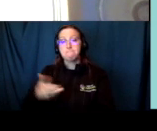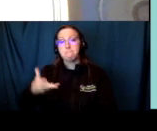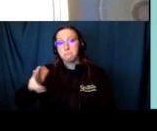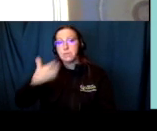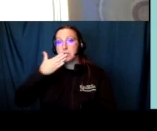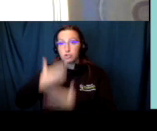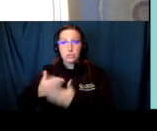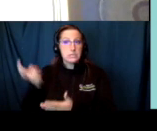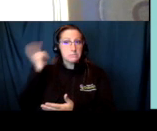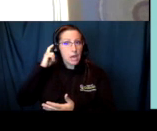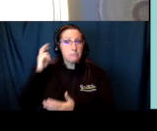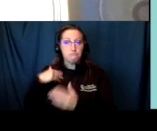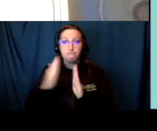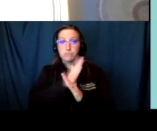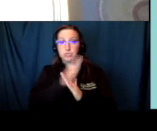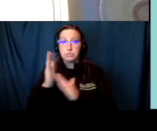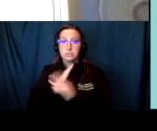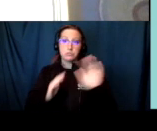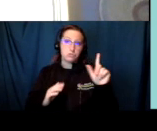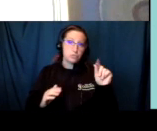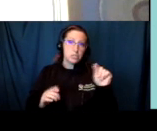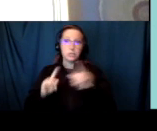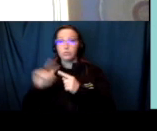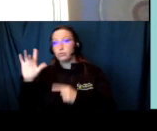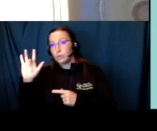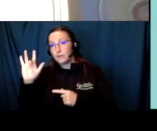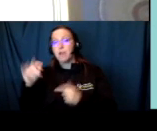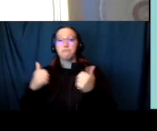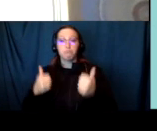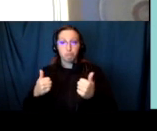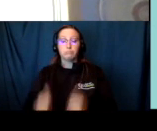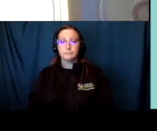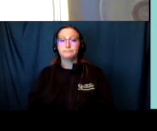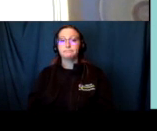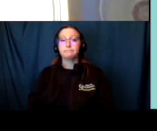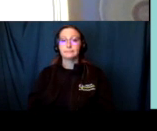threshold, he's between 20 and 25. And here's where he is on on some of the